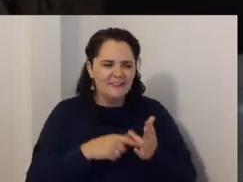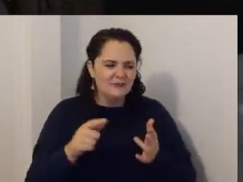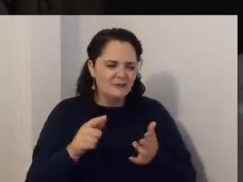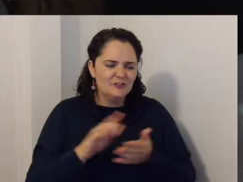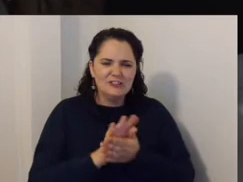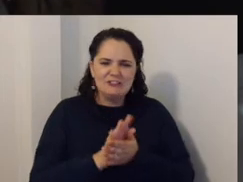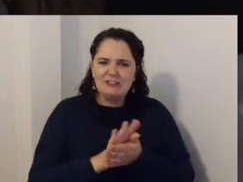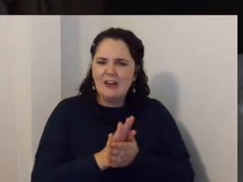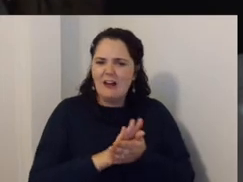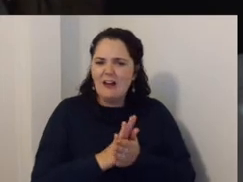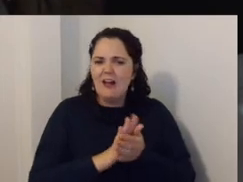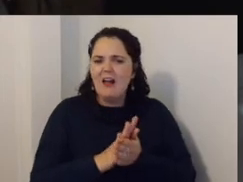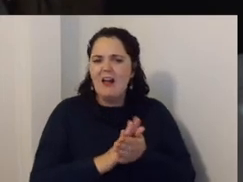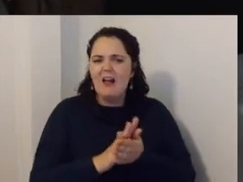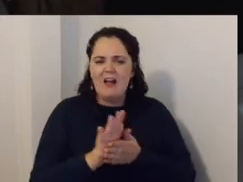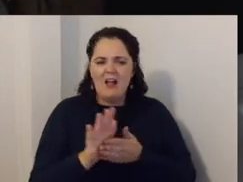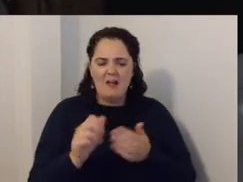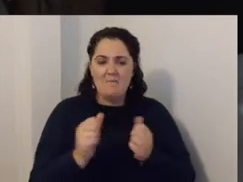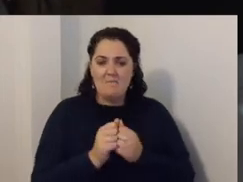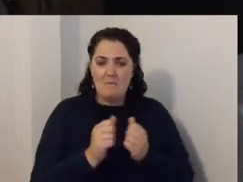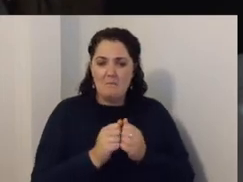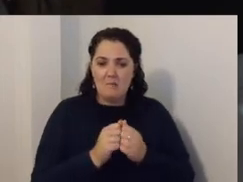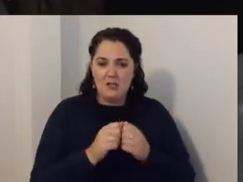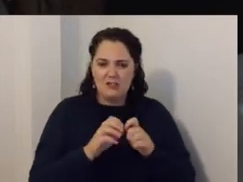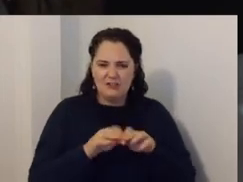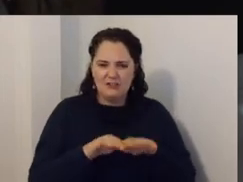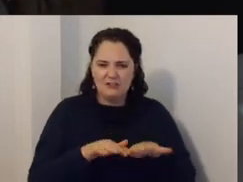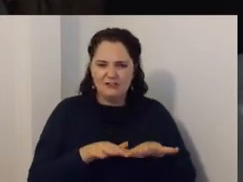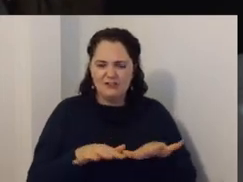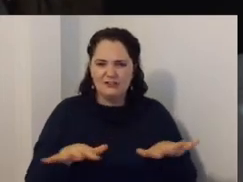their chalks, their pastels, their their graphites down into the paper so much